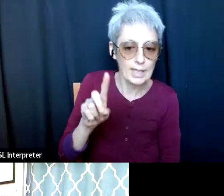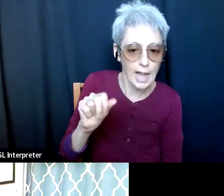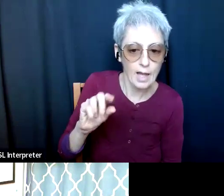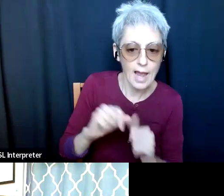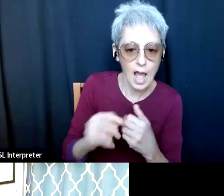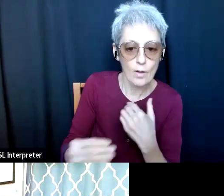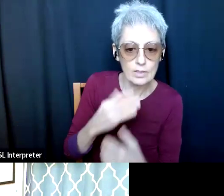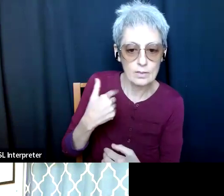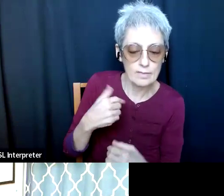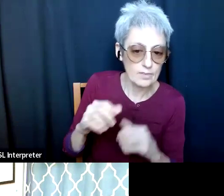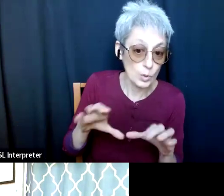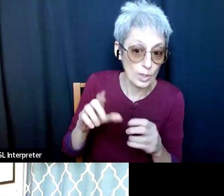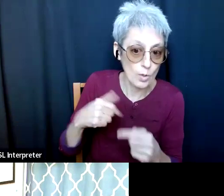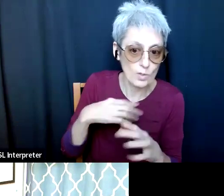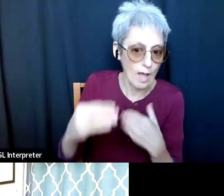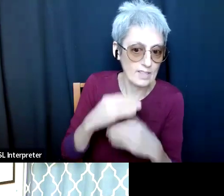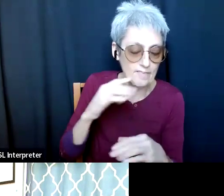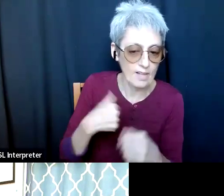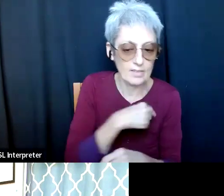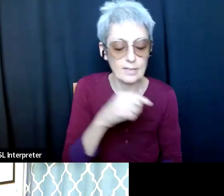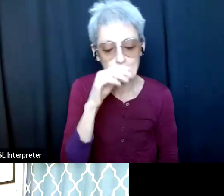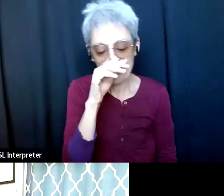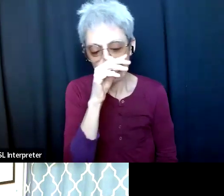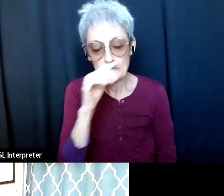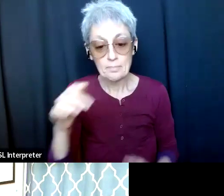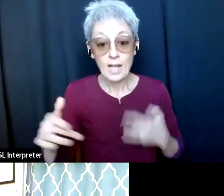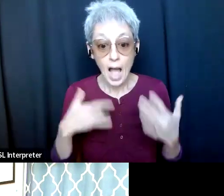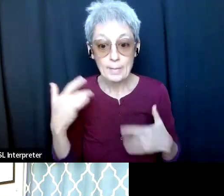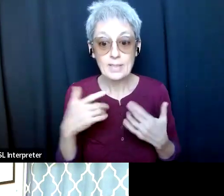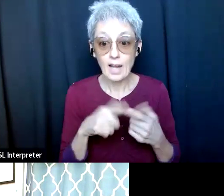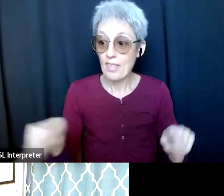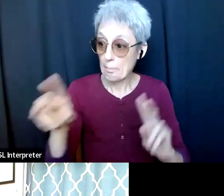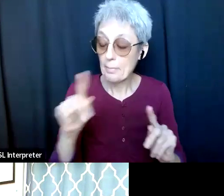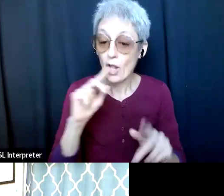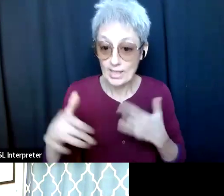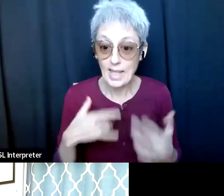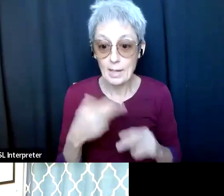So I think for us as experimental psychologists, these results are somewhat surprising.